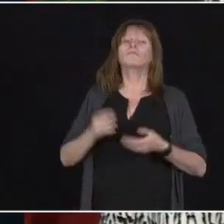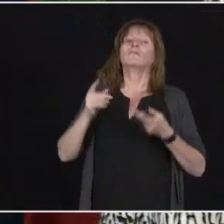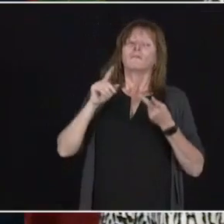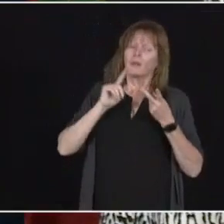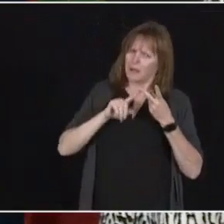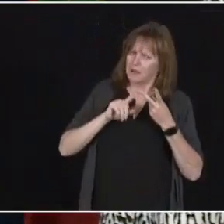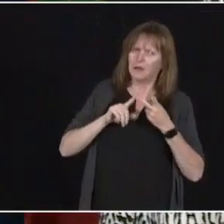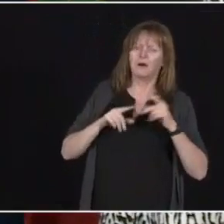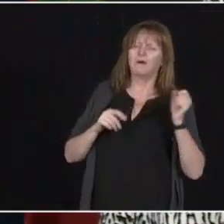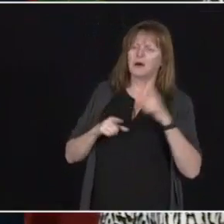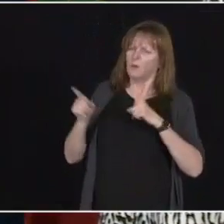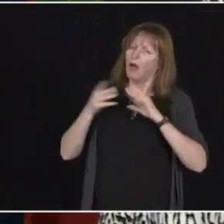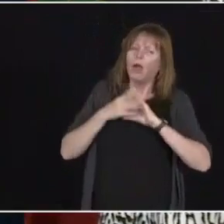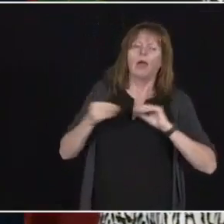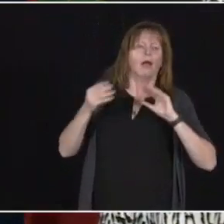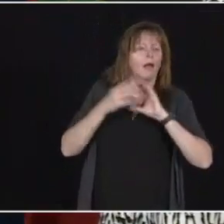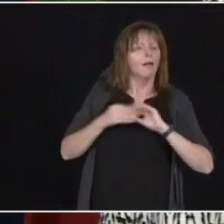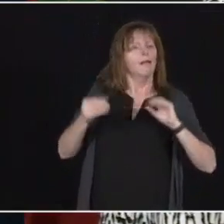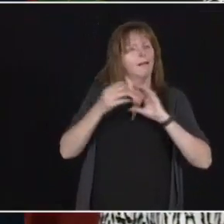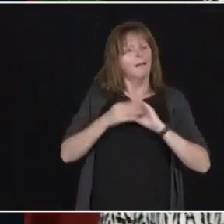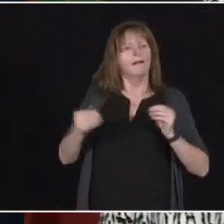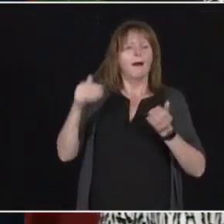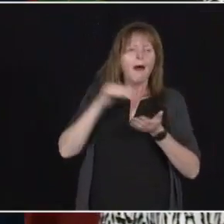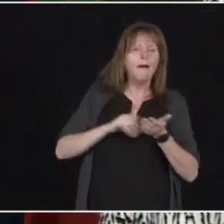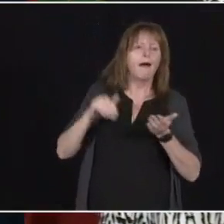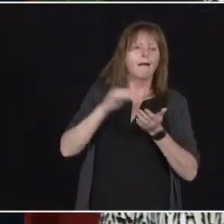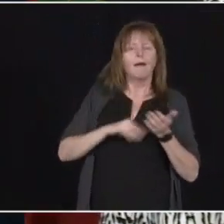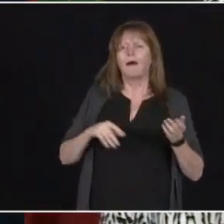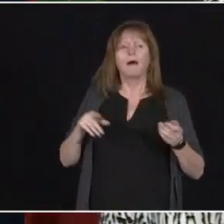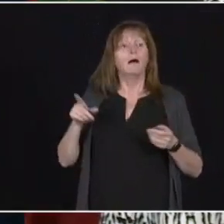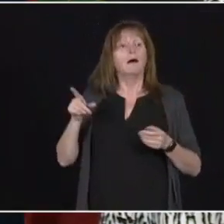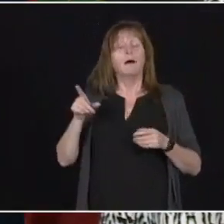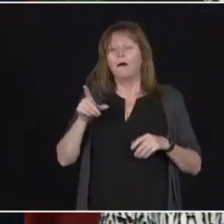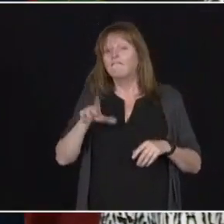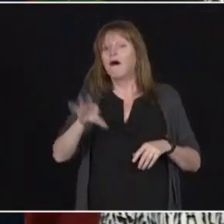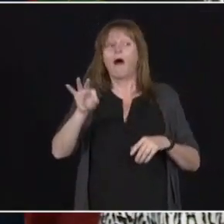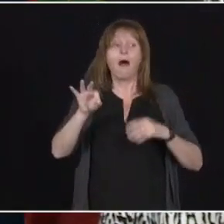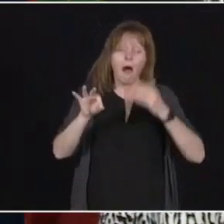that the people should know what you know. He say at all of the time. But when NDP leader